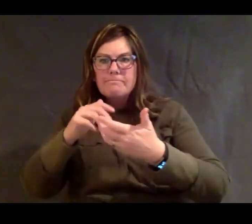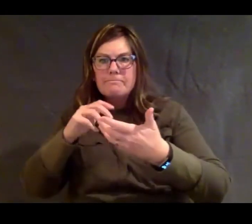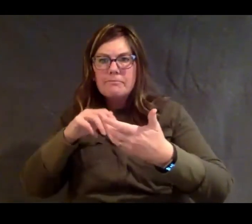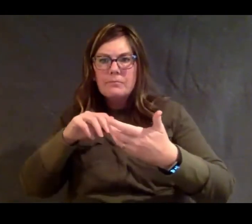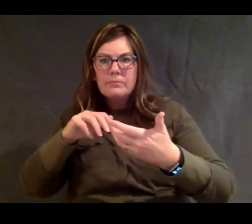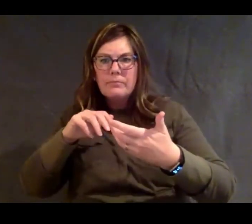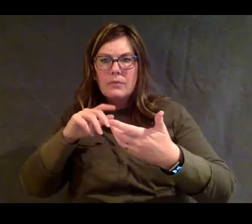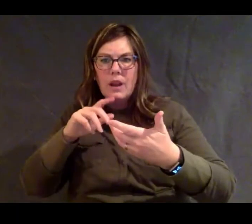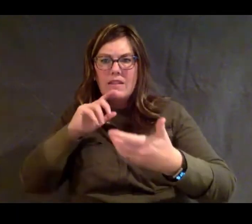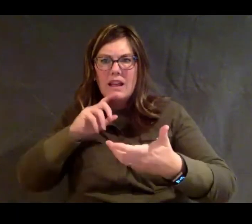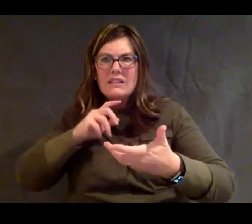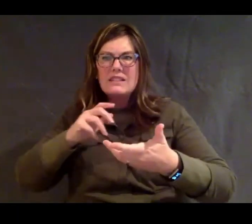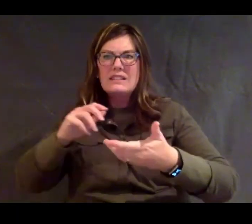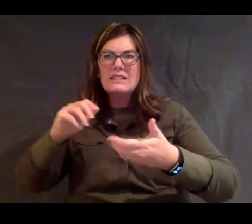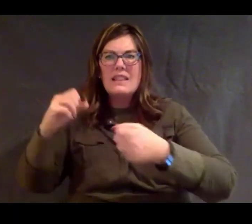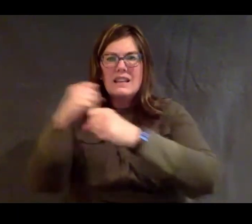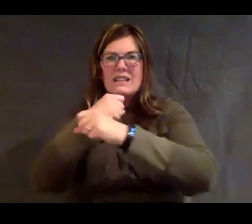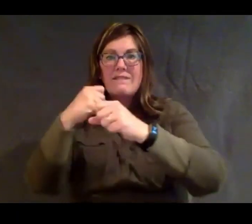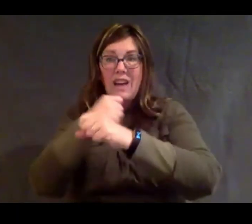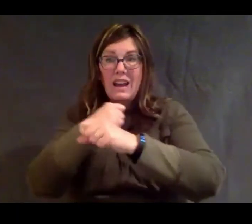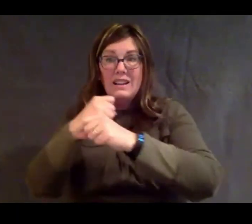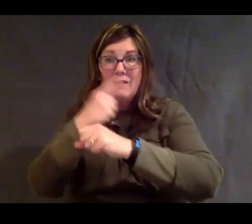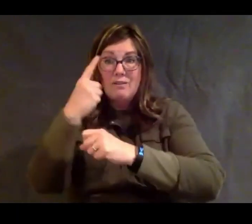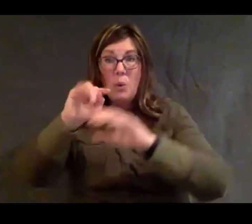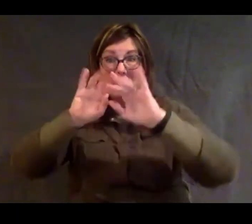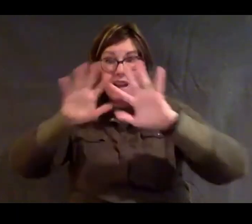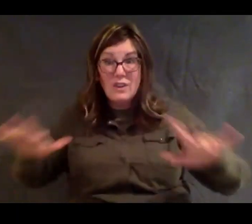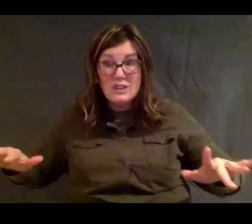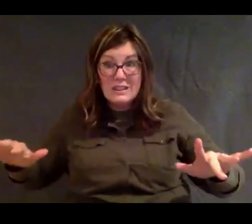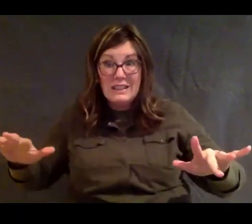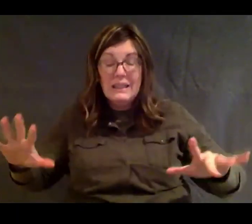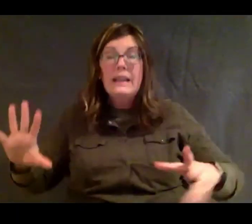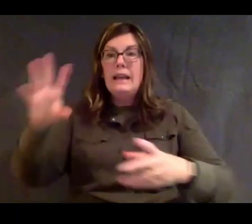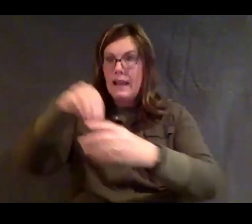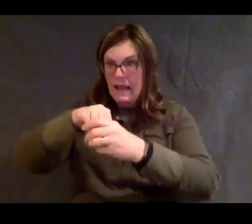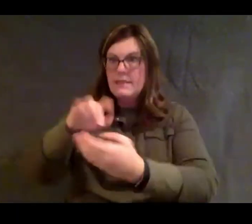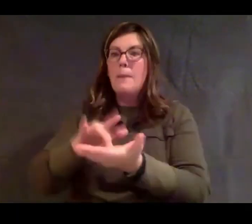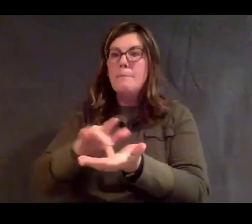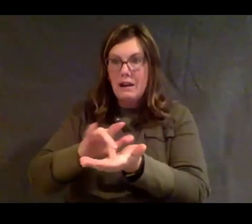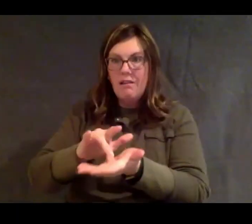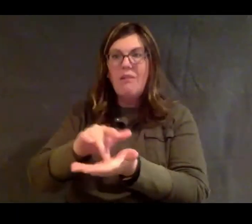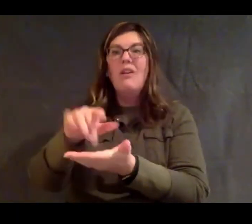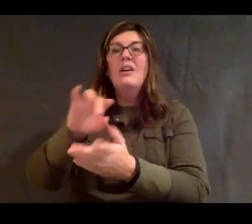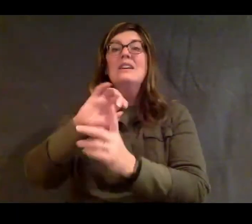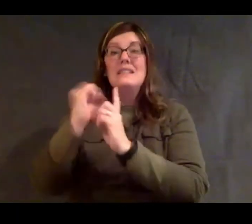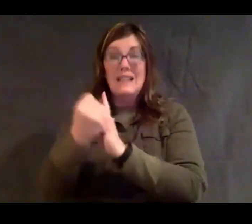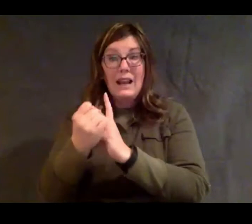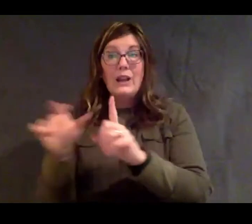into the medical setting too and say that we all deserve care that is fair and equitable and